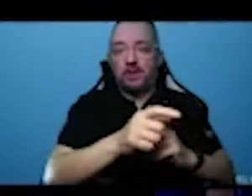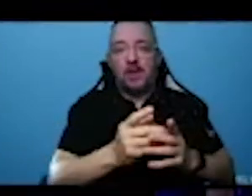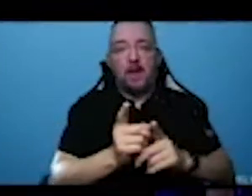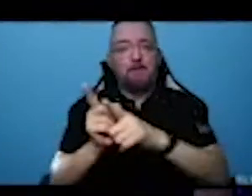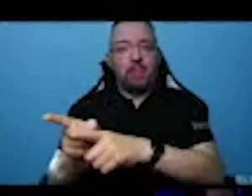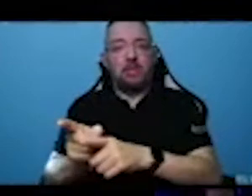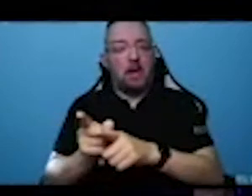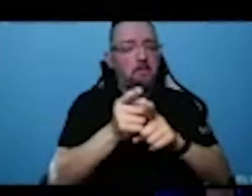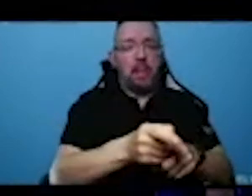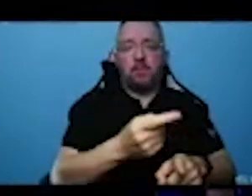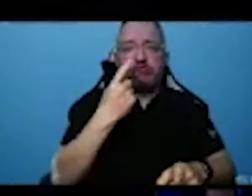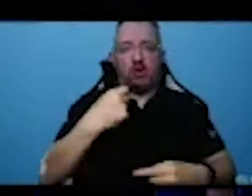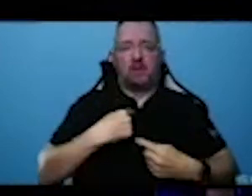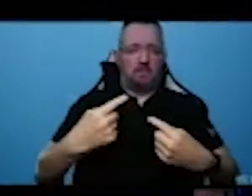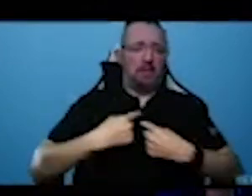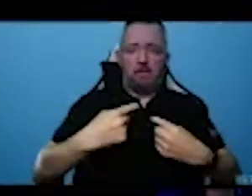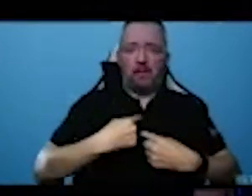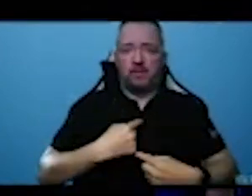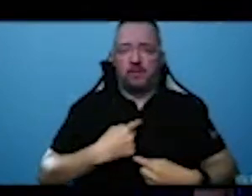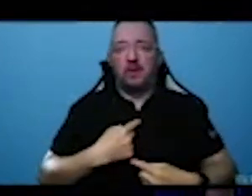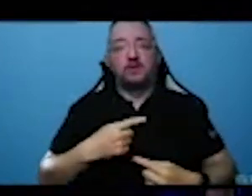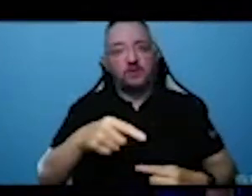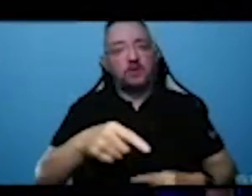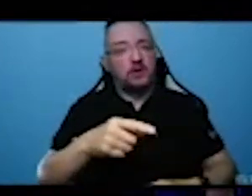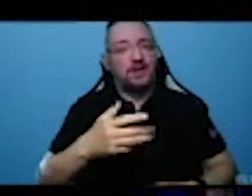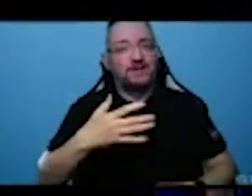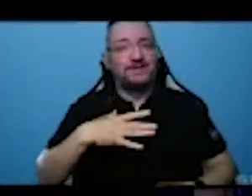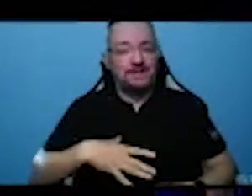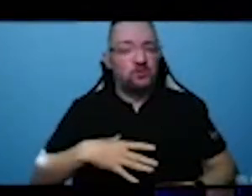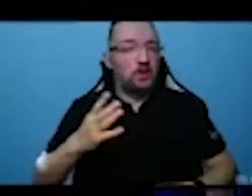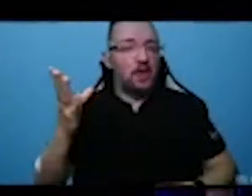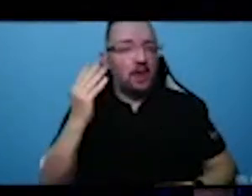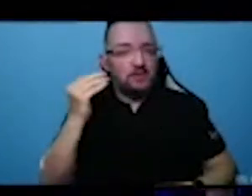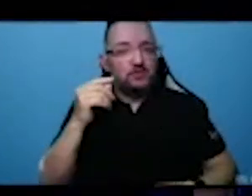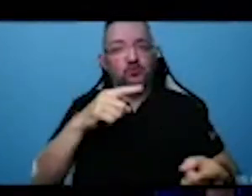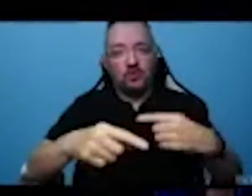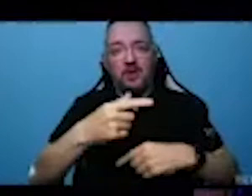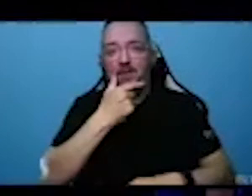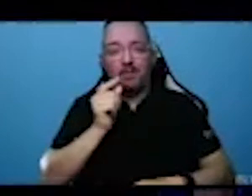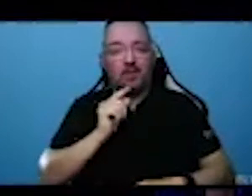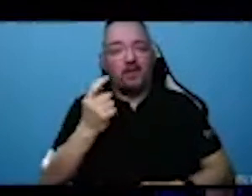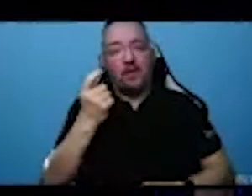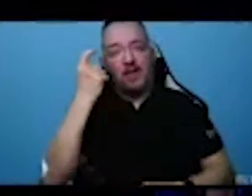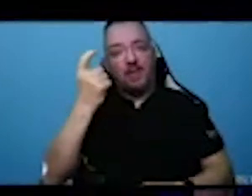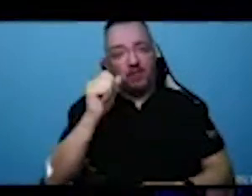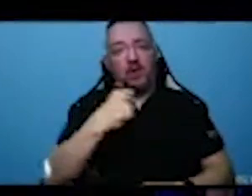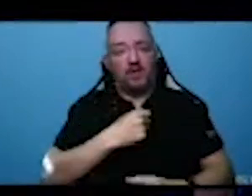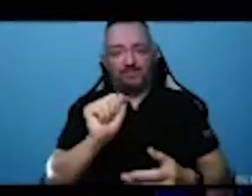And it just really emphasised that need to listen to people and to really think about our language. But I'll hand over to Talat as well.